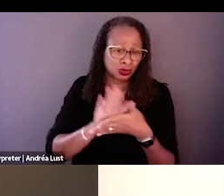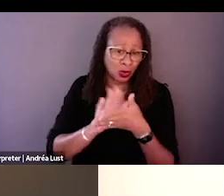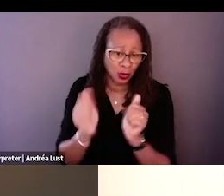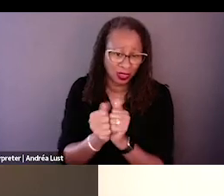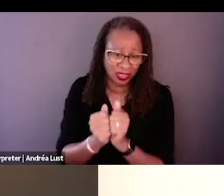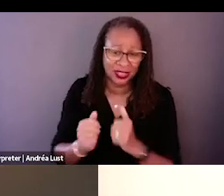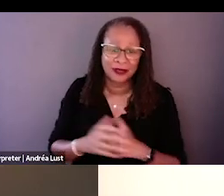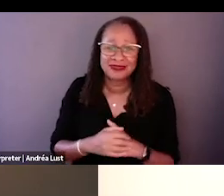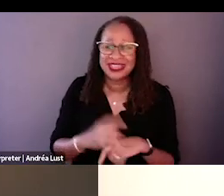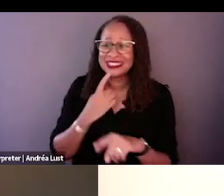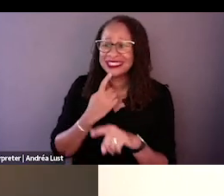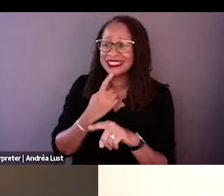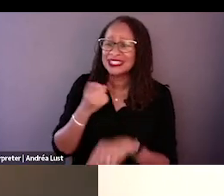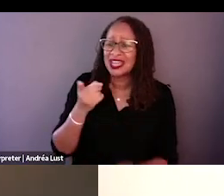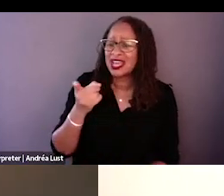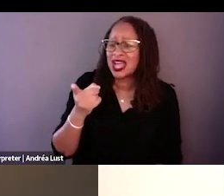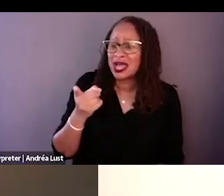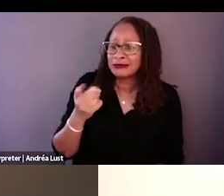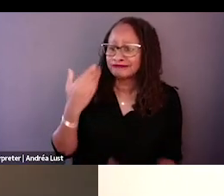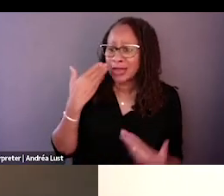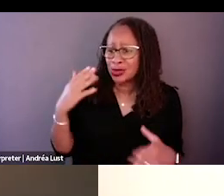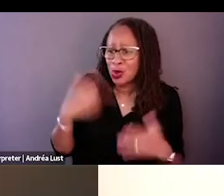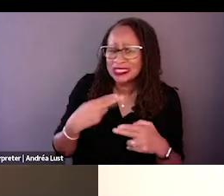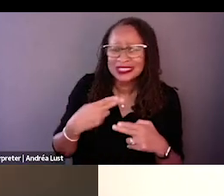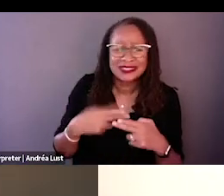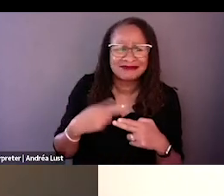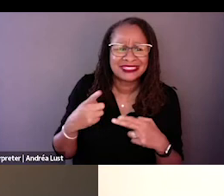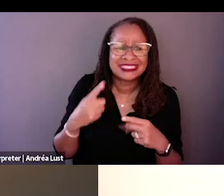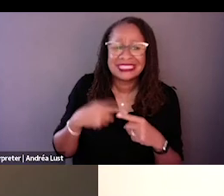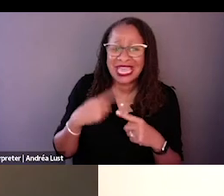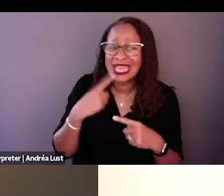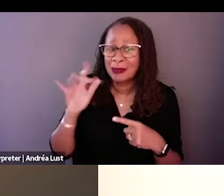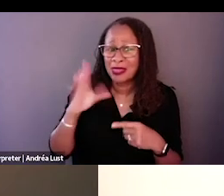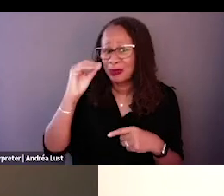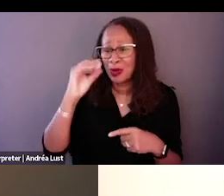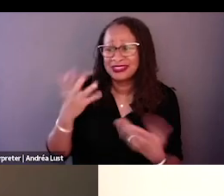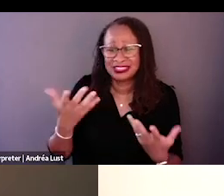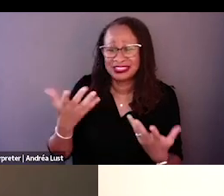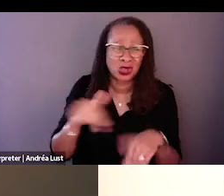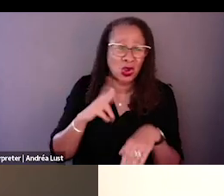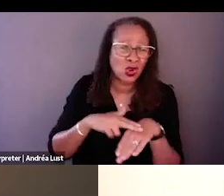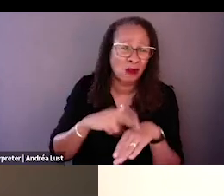portraits. There were more people in the film. The focus was too blurry.